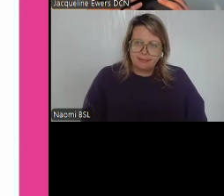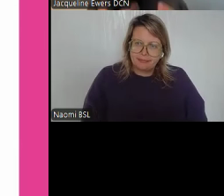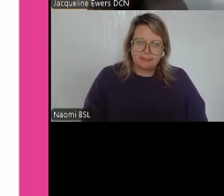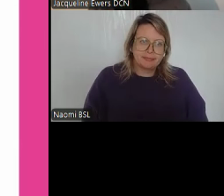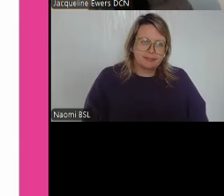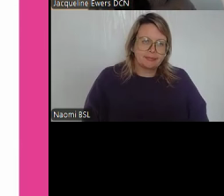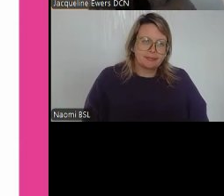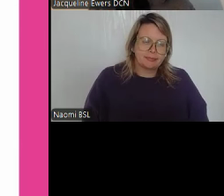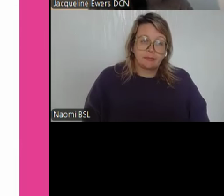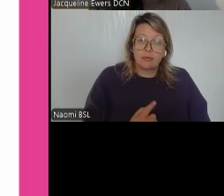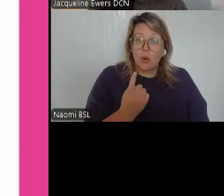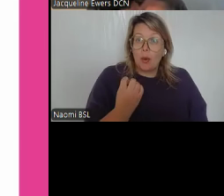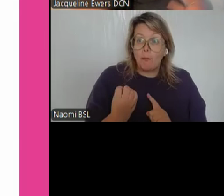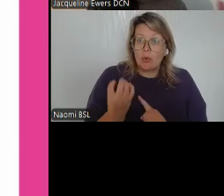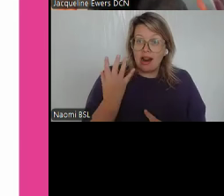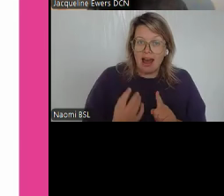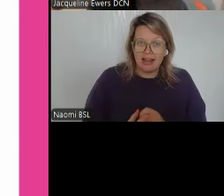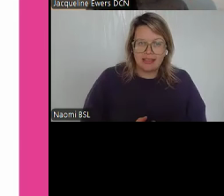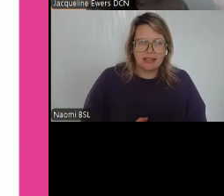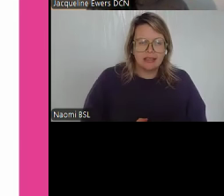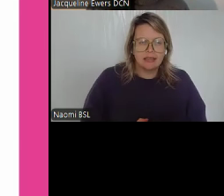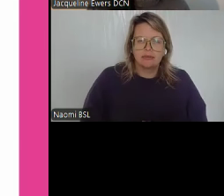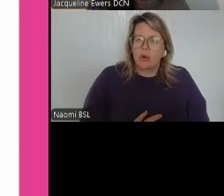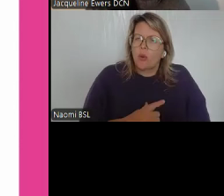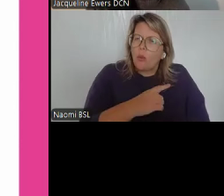One last slide. This last slide about why email marketing matters.